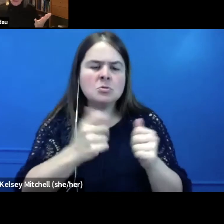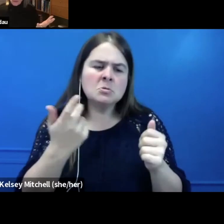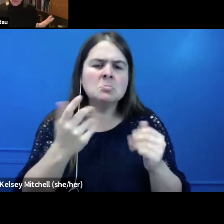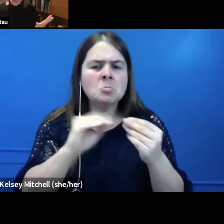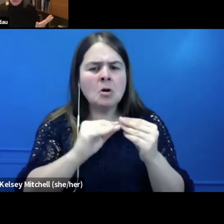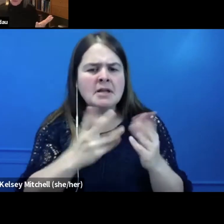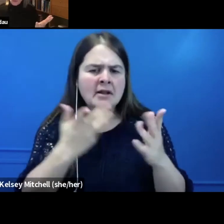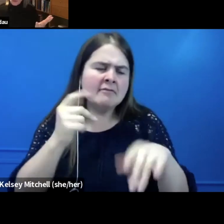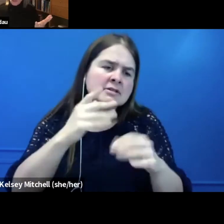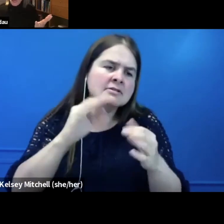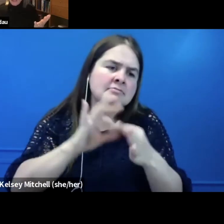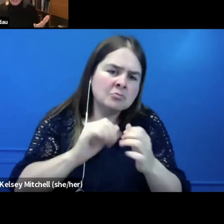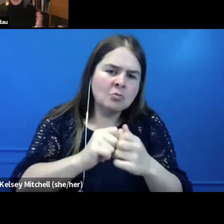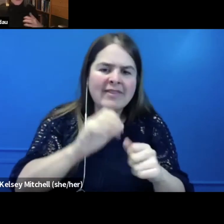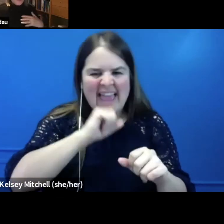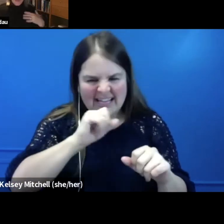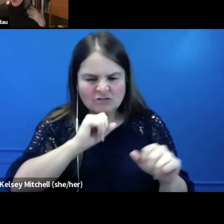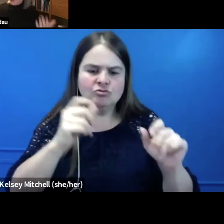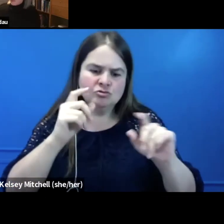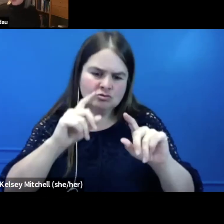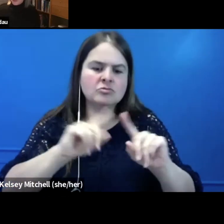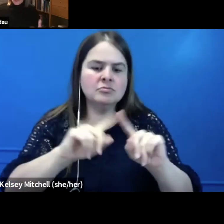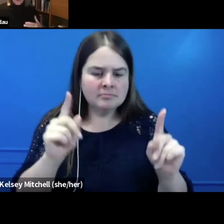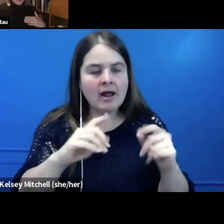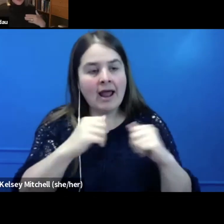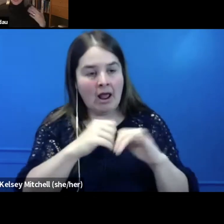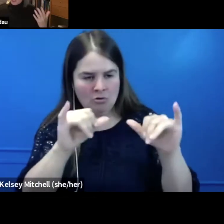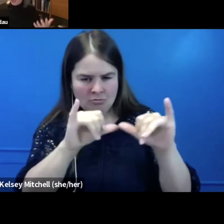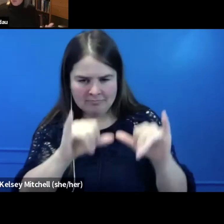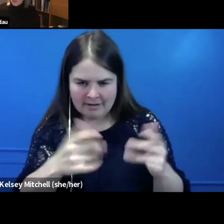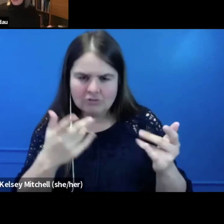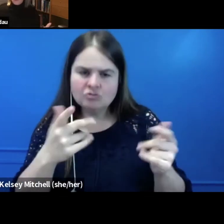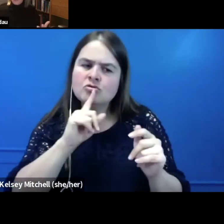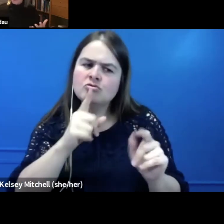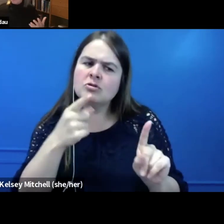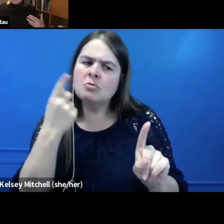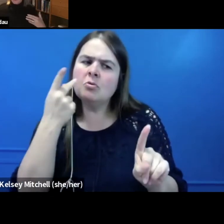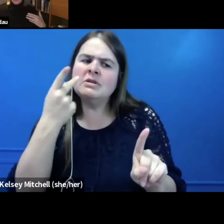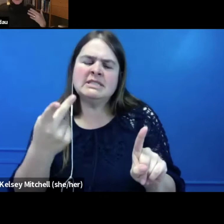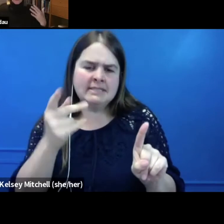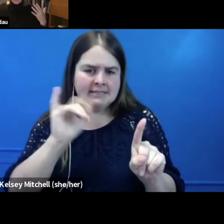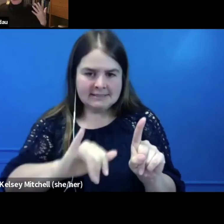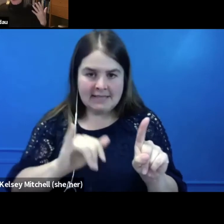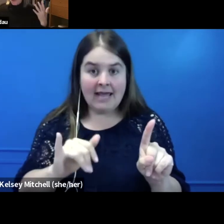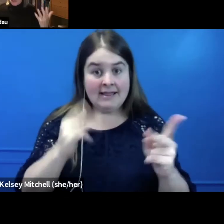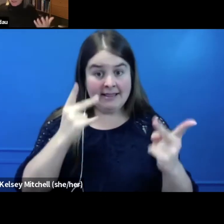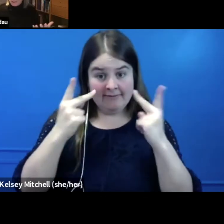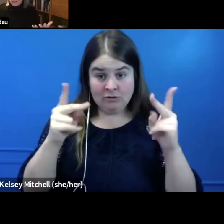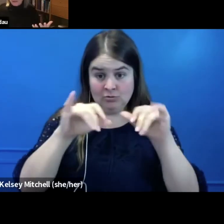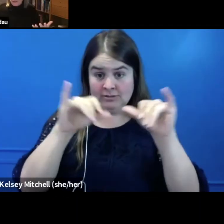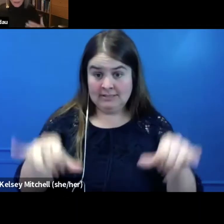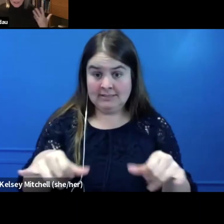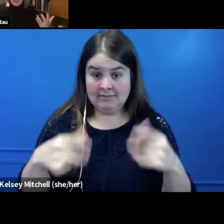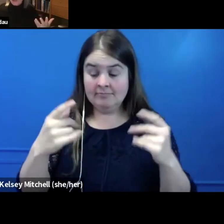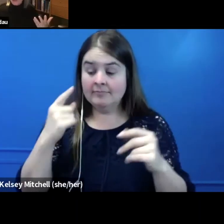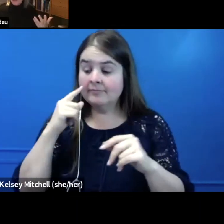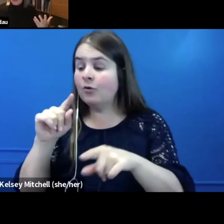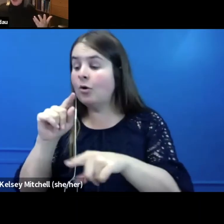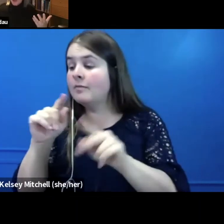structures again the way the visual system works it works the same in people with williams